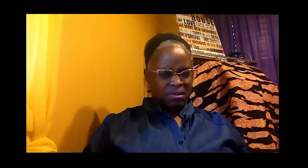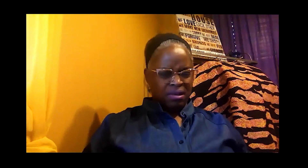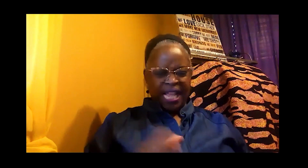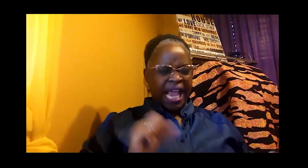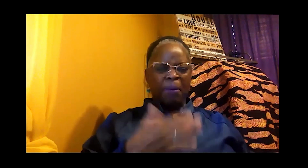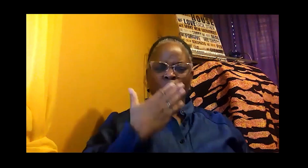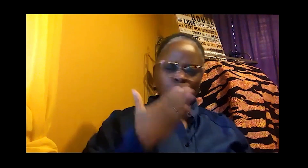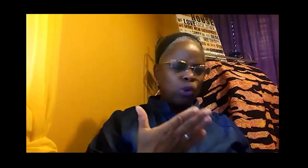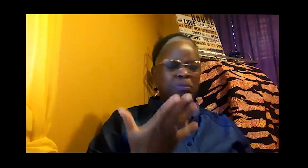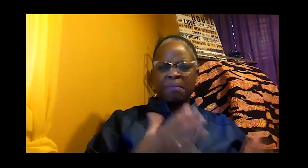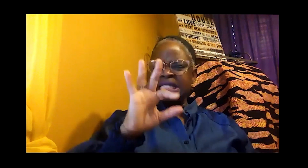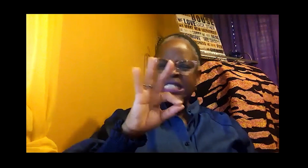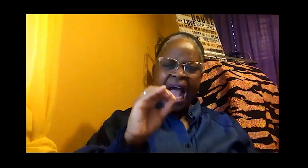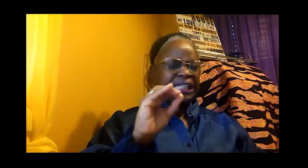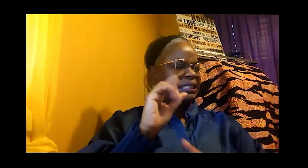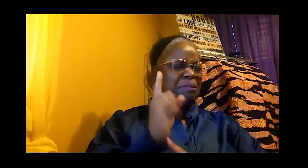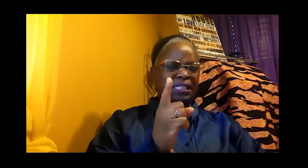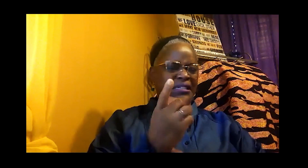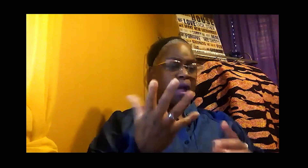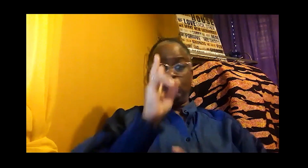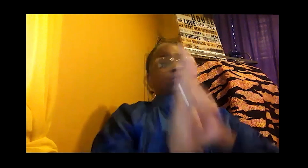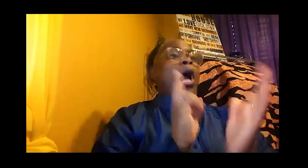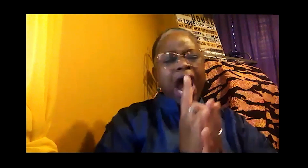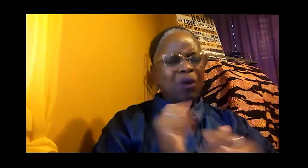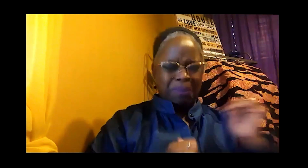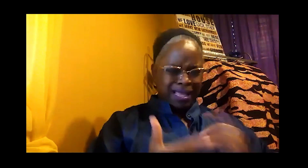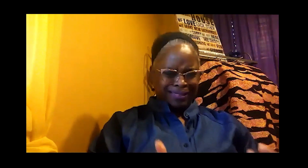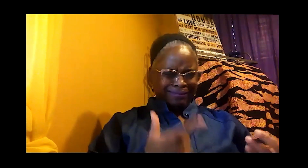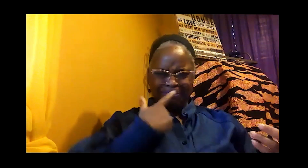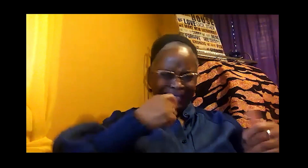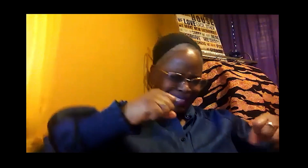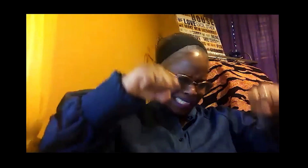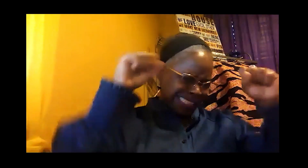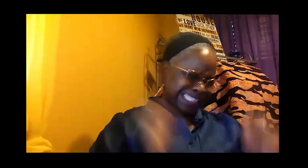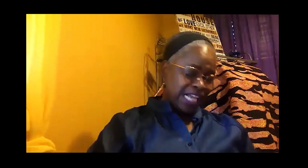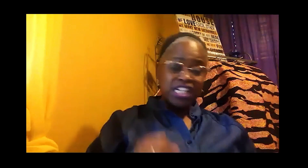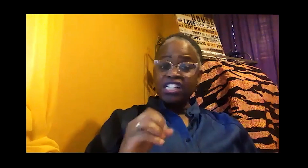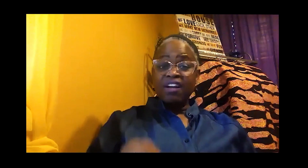could be expanded to a 90-minute, one hour, or even a two-hour show. At that moment,